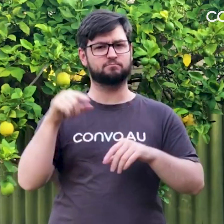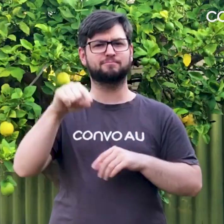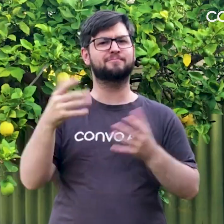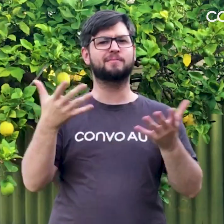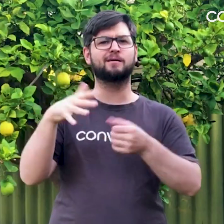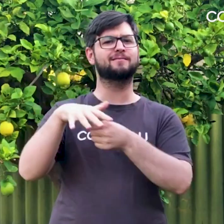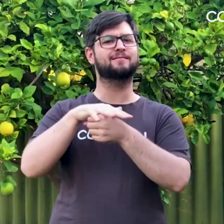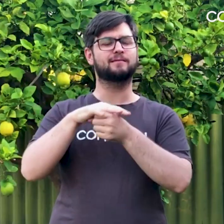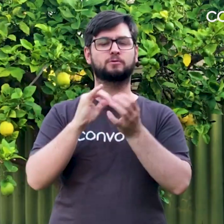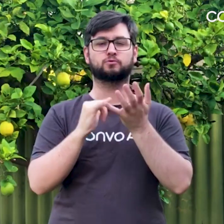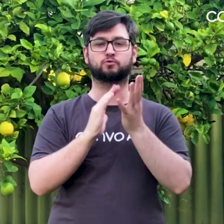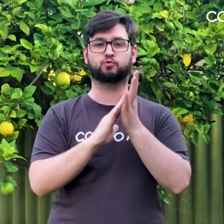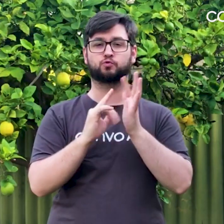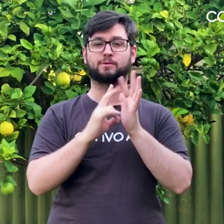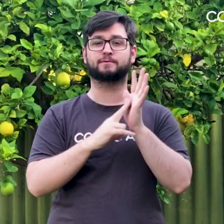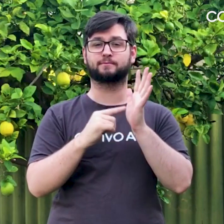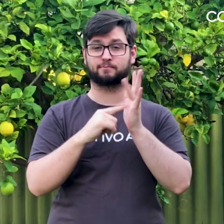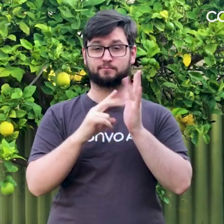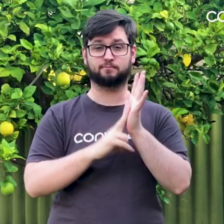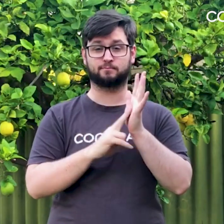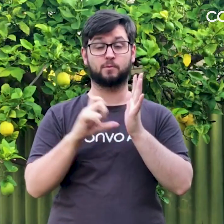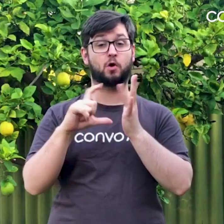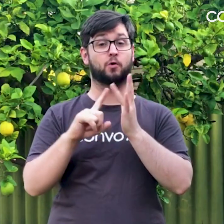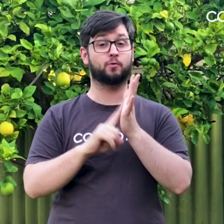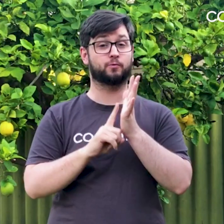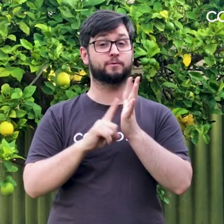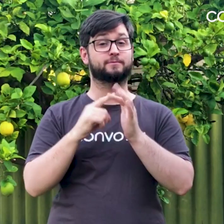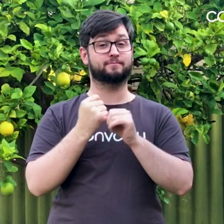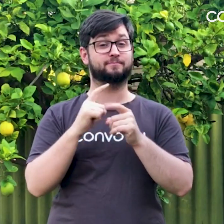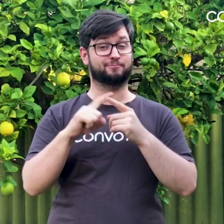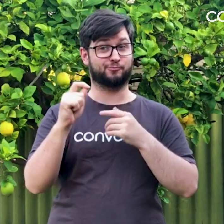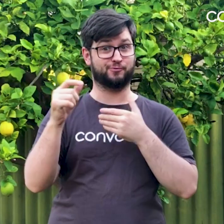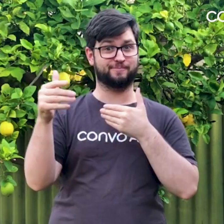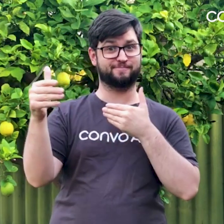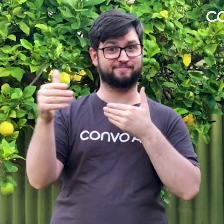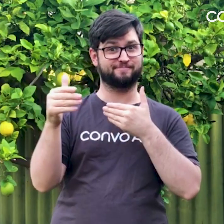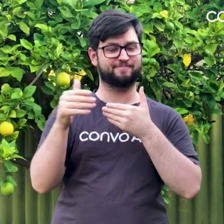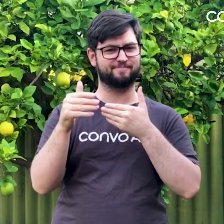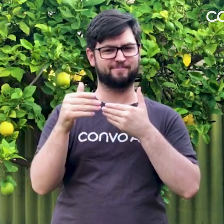at Shenton College in Perth.